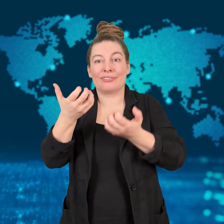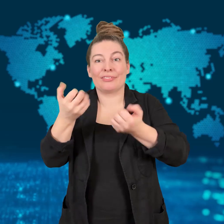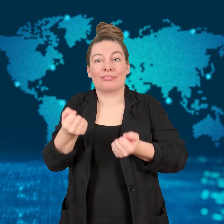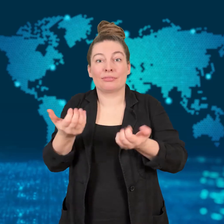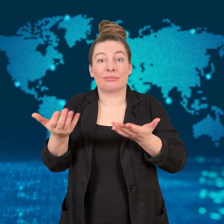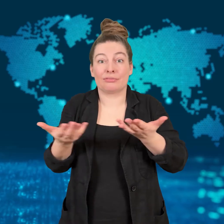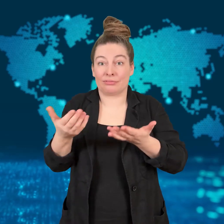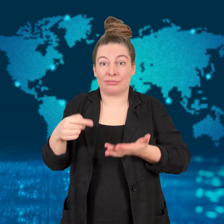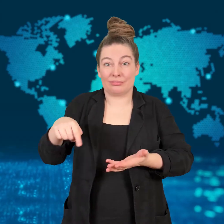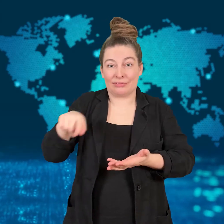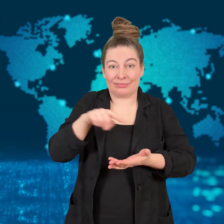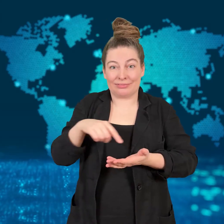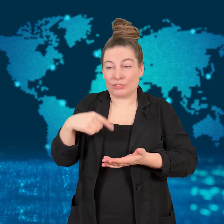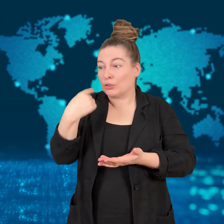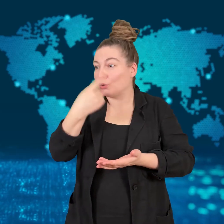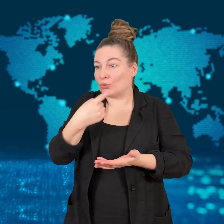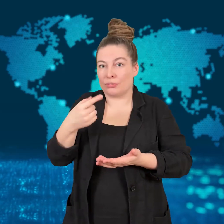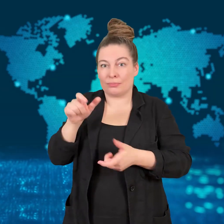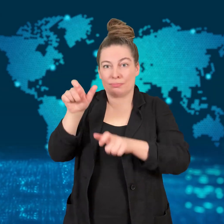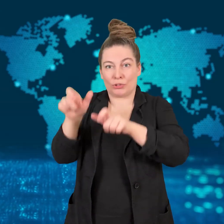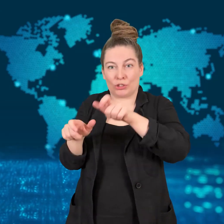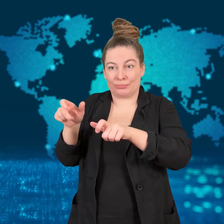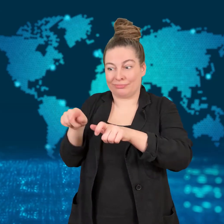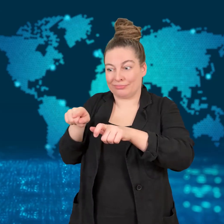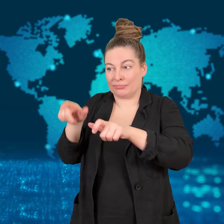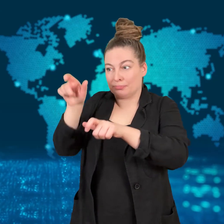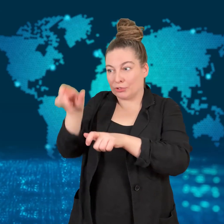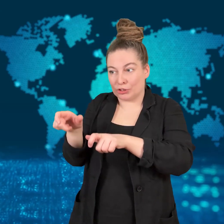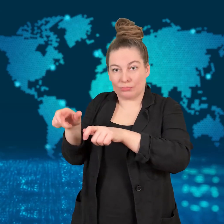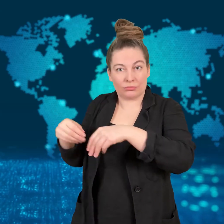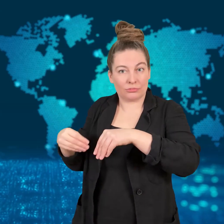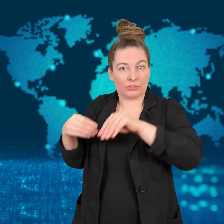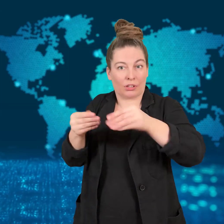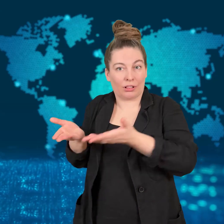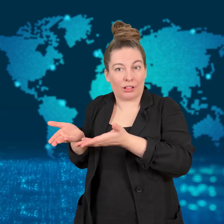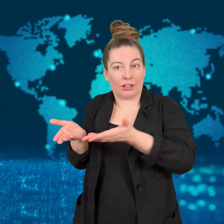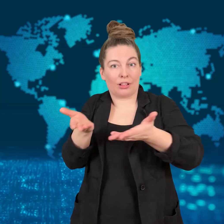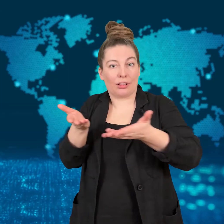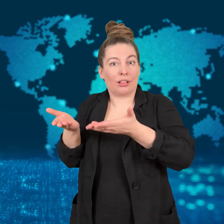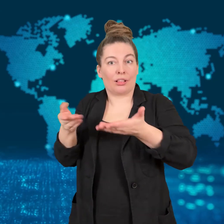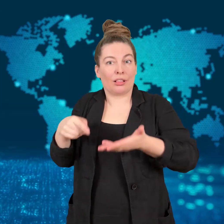in eastern and western Libya, with each of